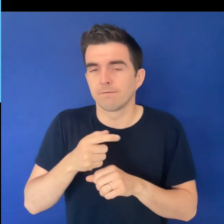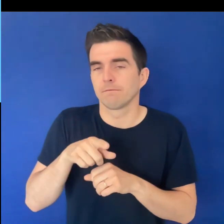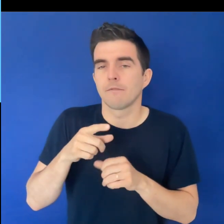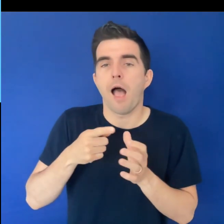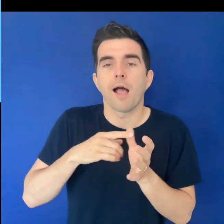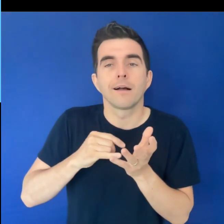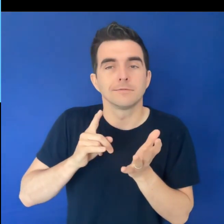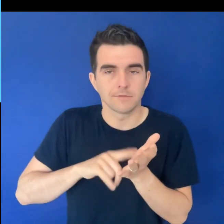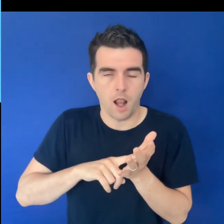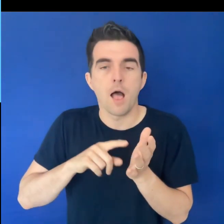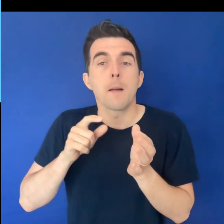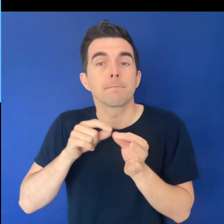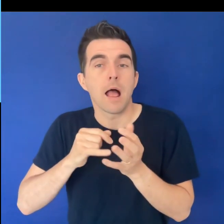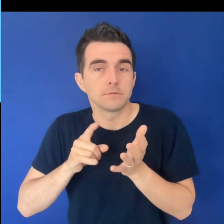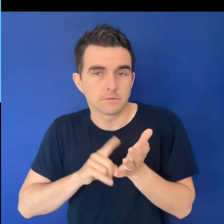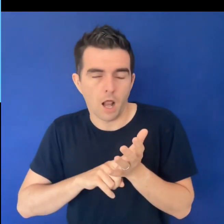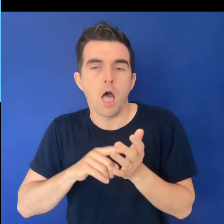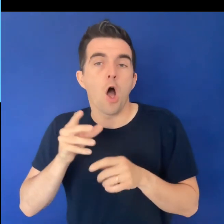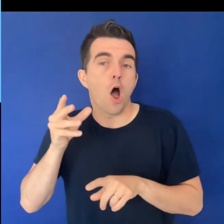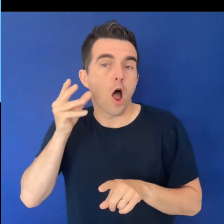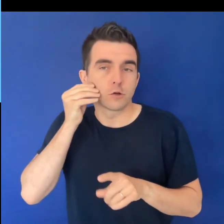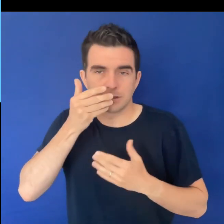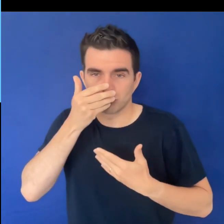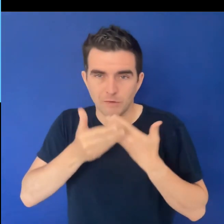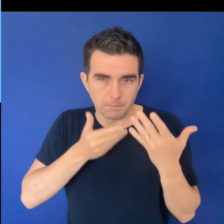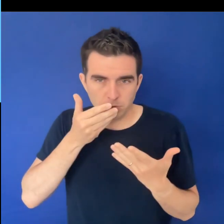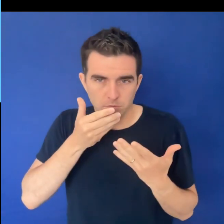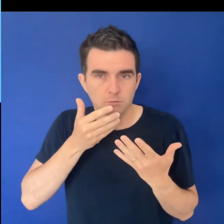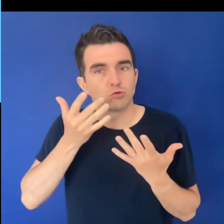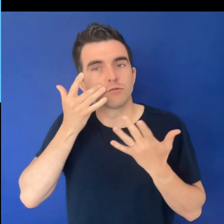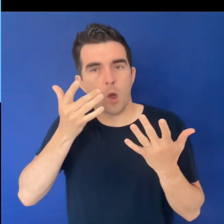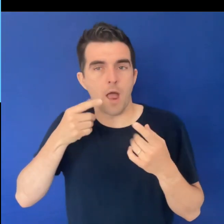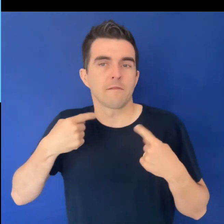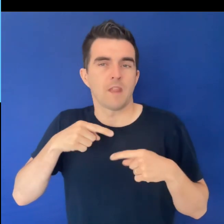Described versions of the showcase available on YouTube.com/LauraKBuzz.